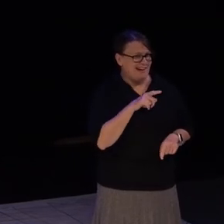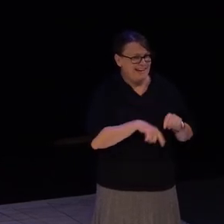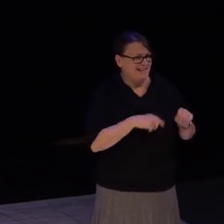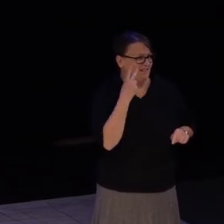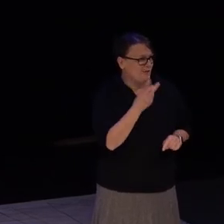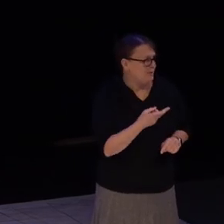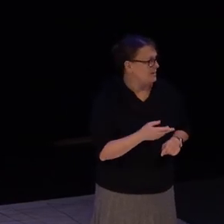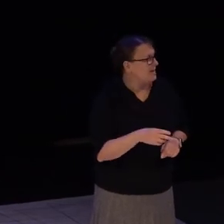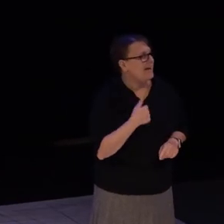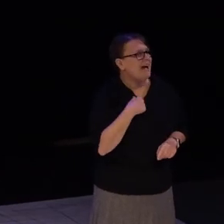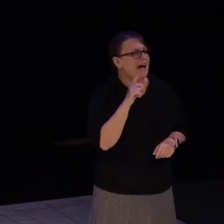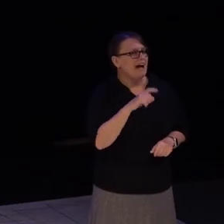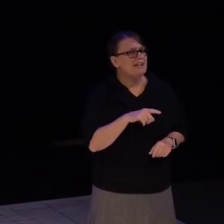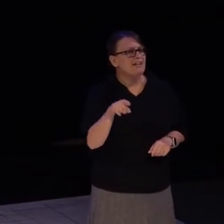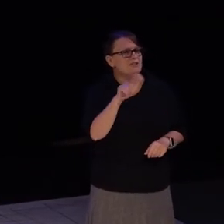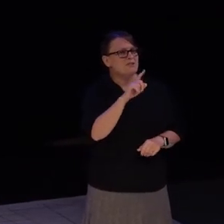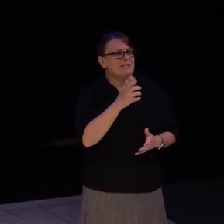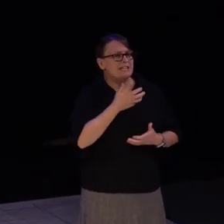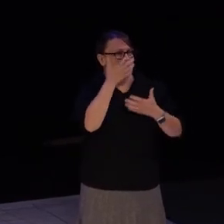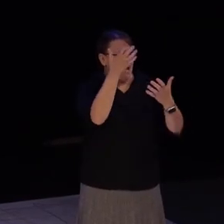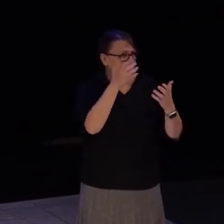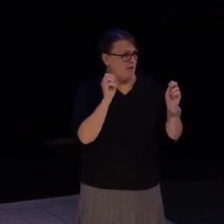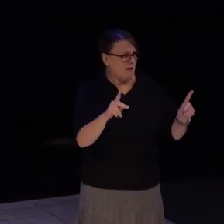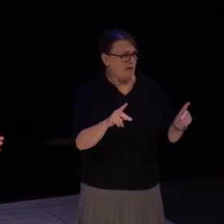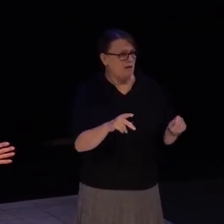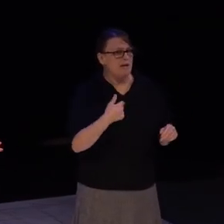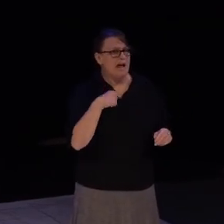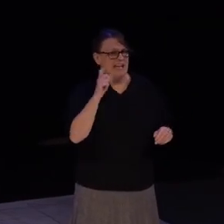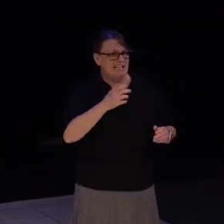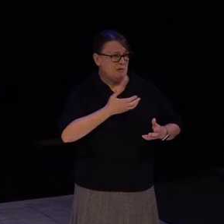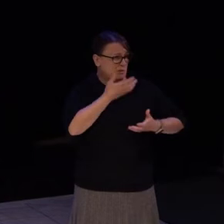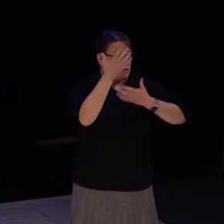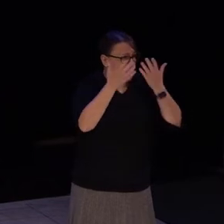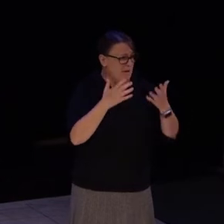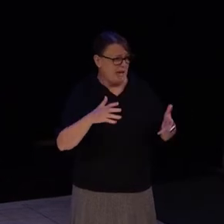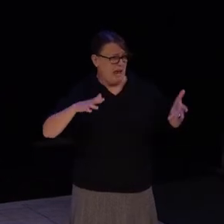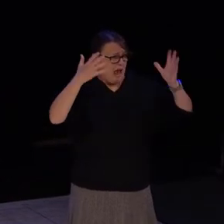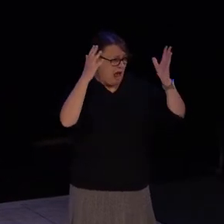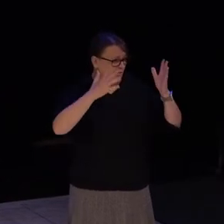I need some like vocal cues. So I need some screaming, some yells, get excited.